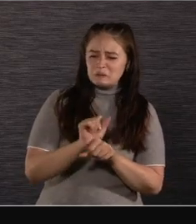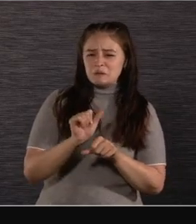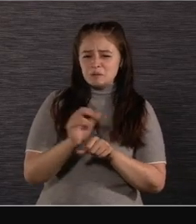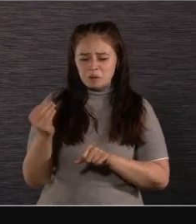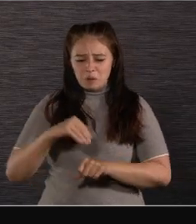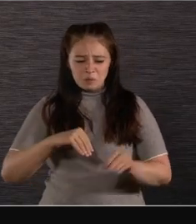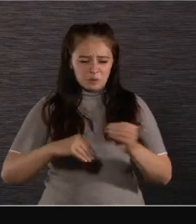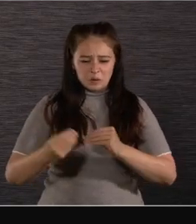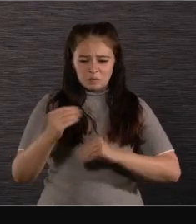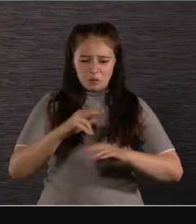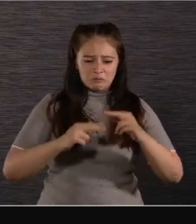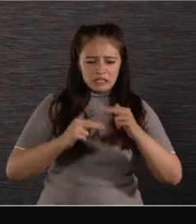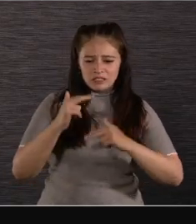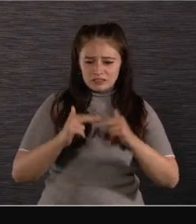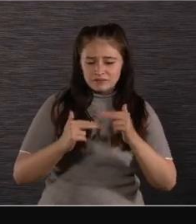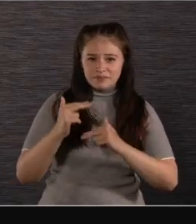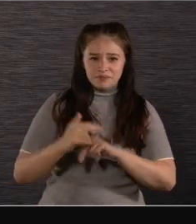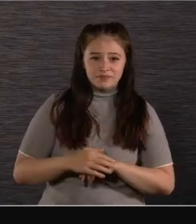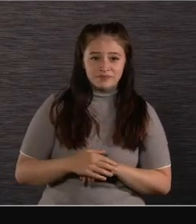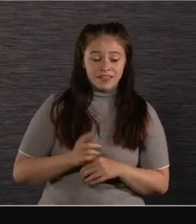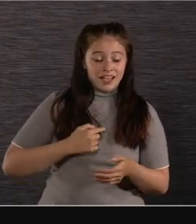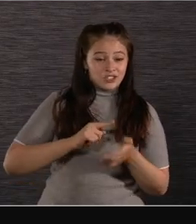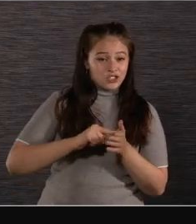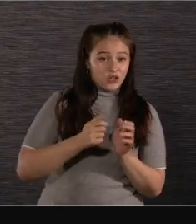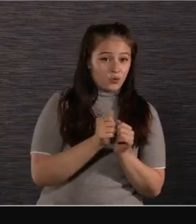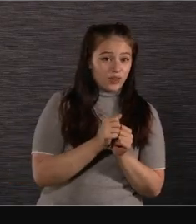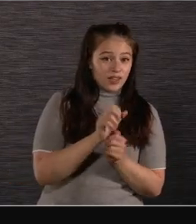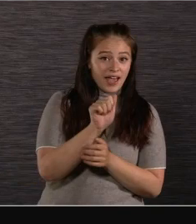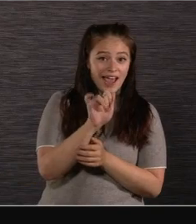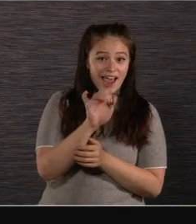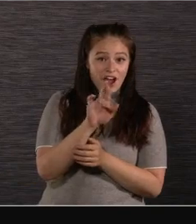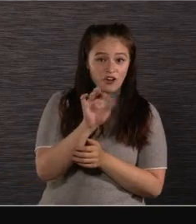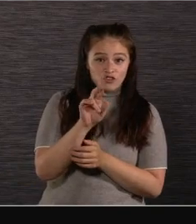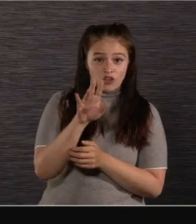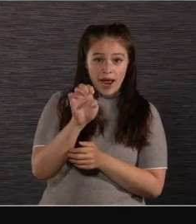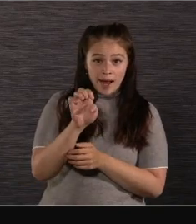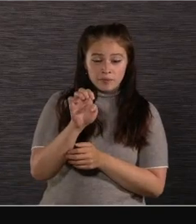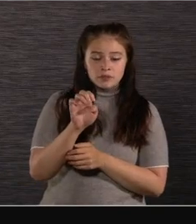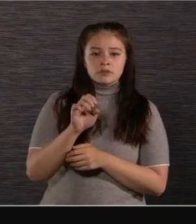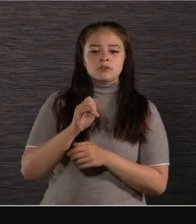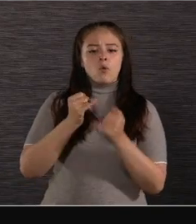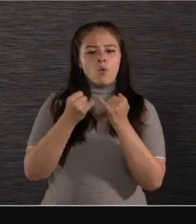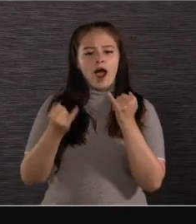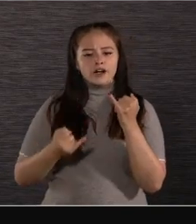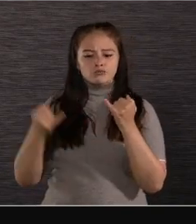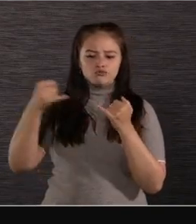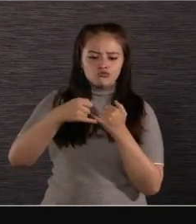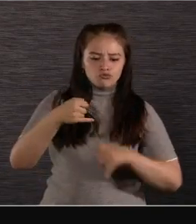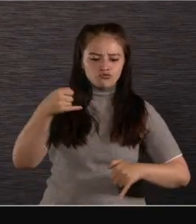building these drones I started with the airframe and then wiring and soldering all the components together.